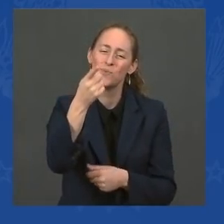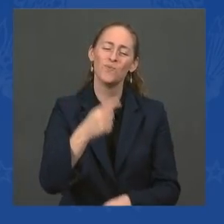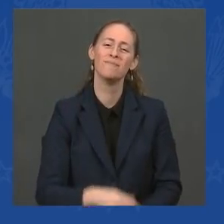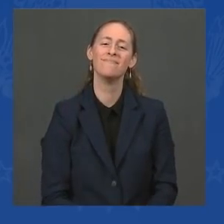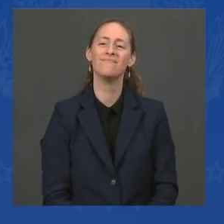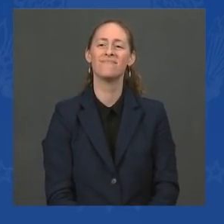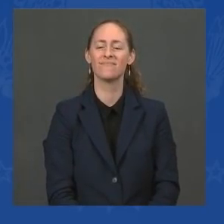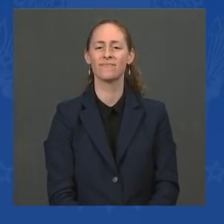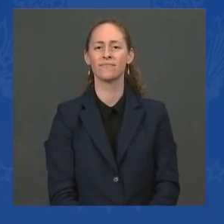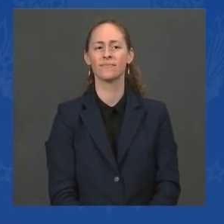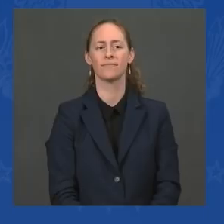Why, from your perspective,